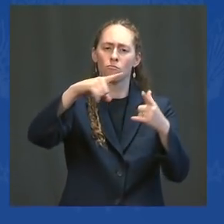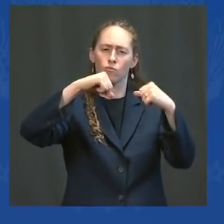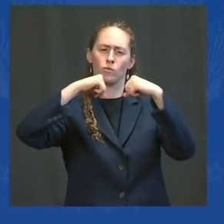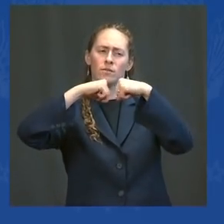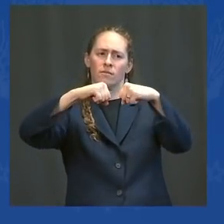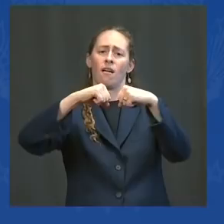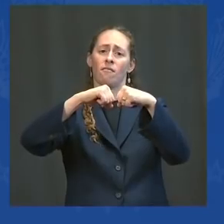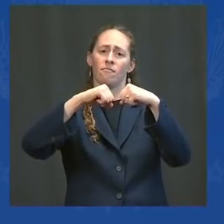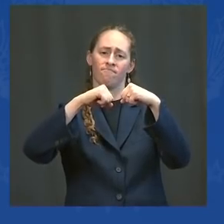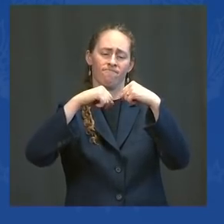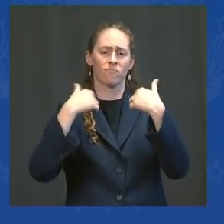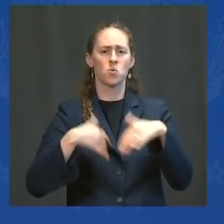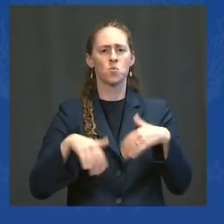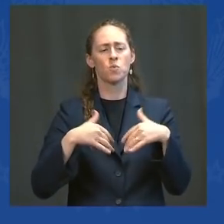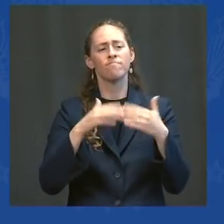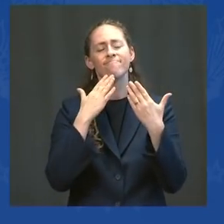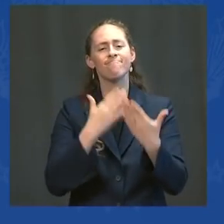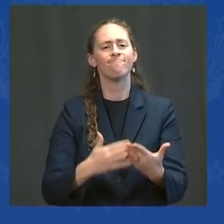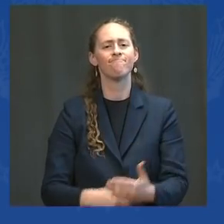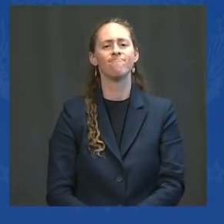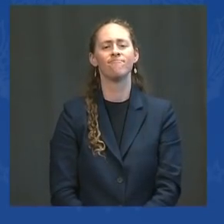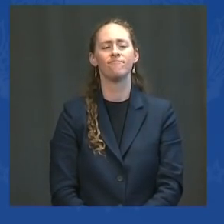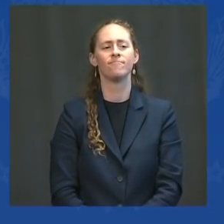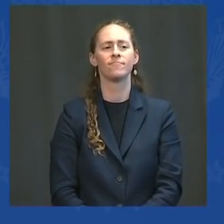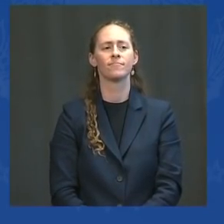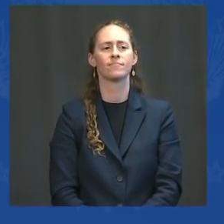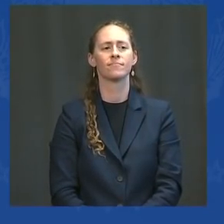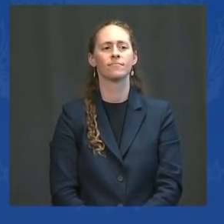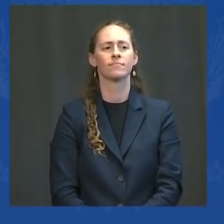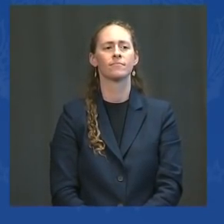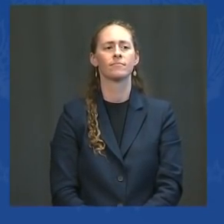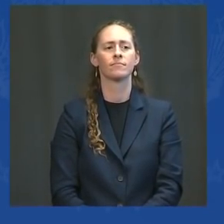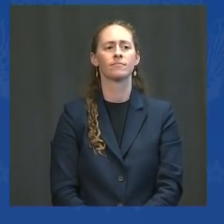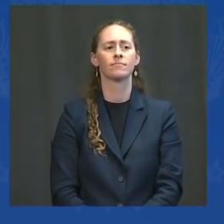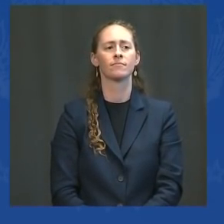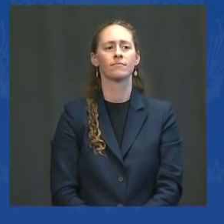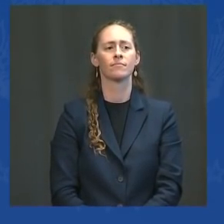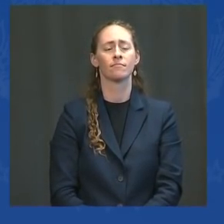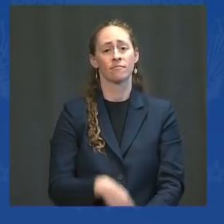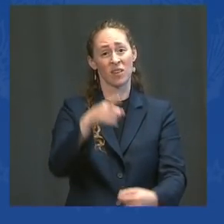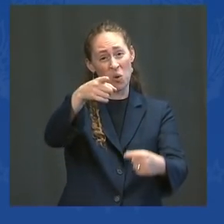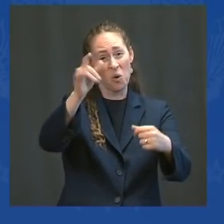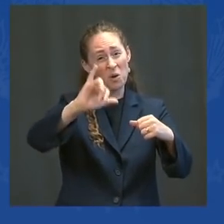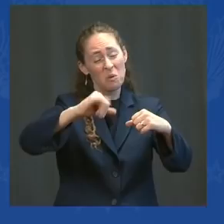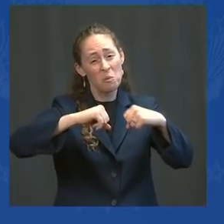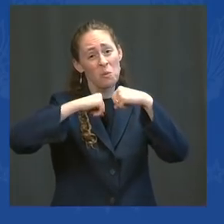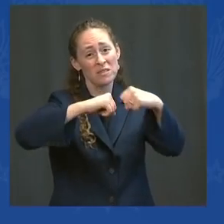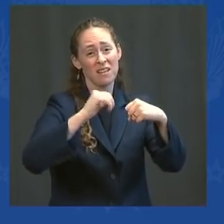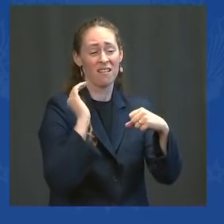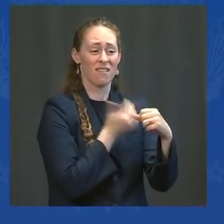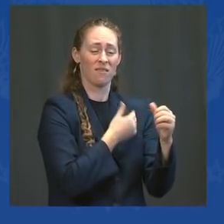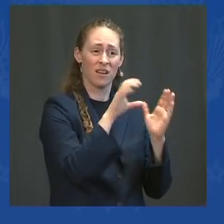Maybe even more importantly, for protecting our Constitution and saving the lives of duly elected members